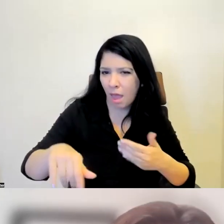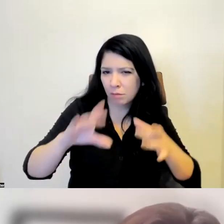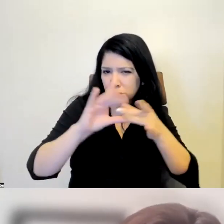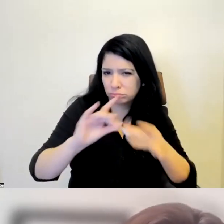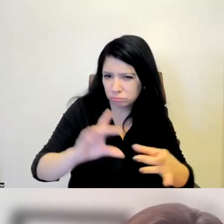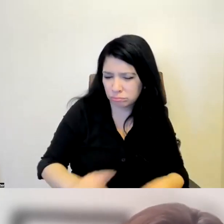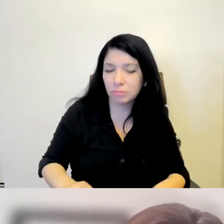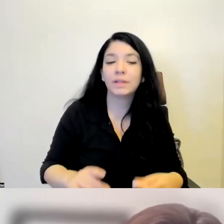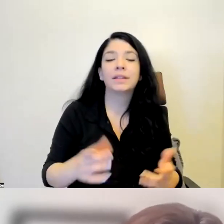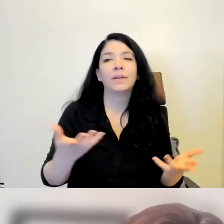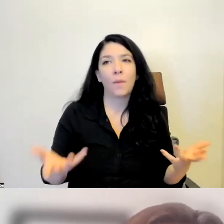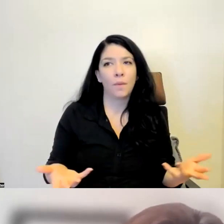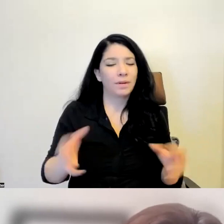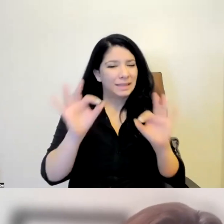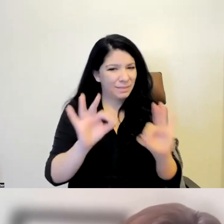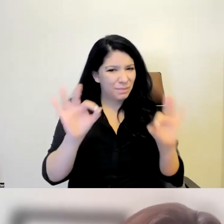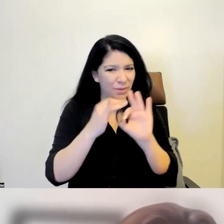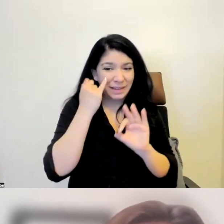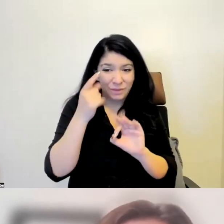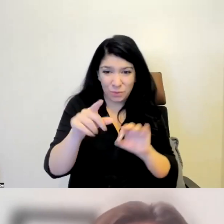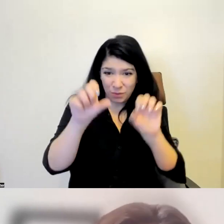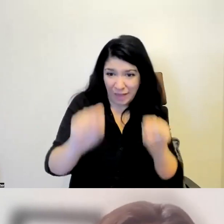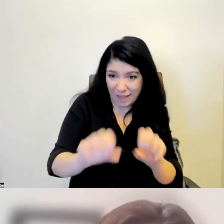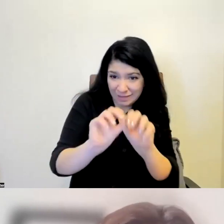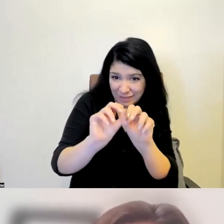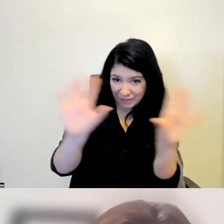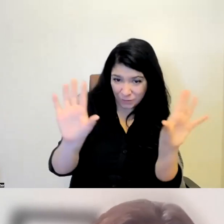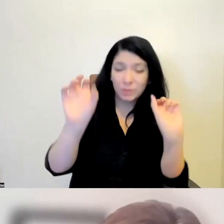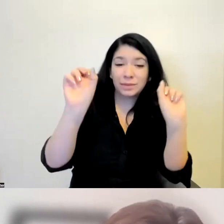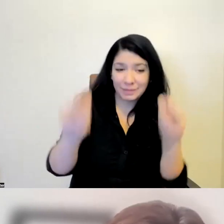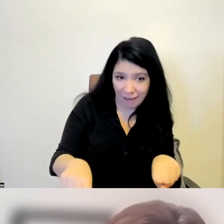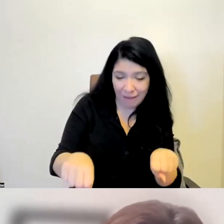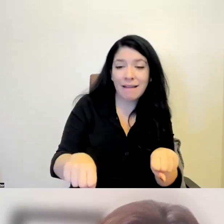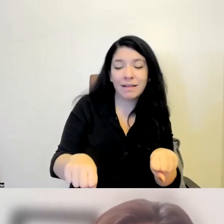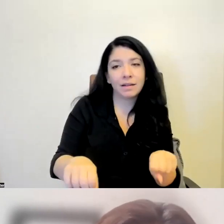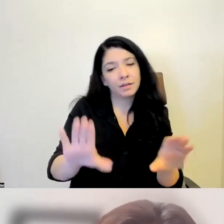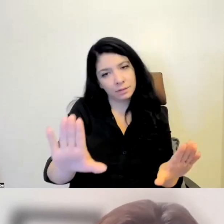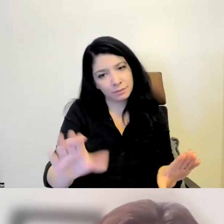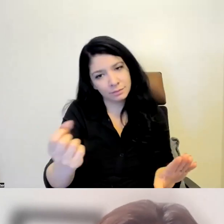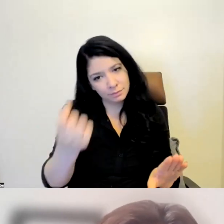as clearly as you can from the outside. I understand it's difficult to disclose.